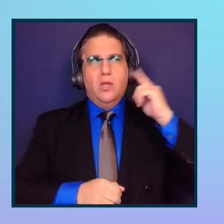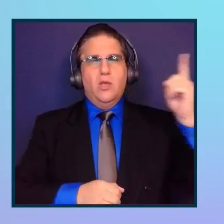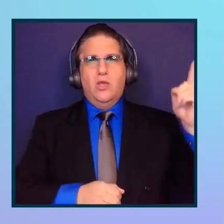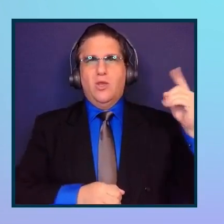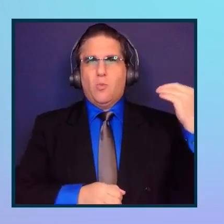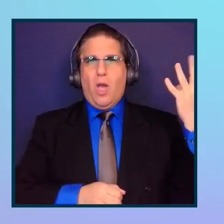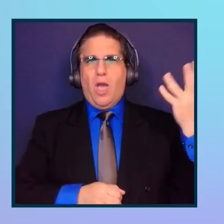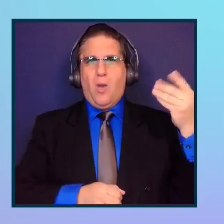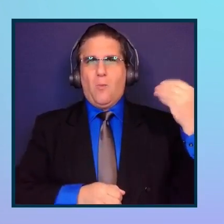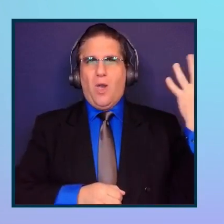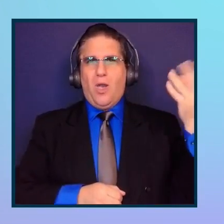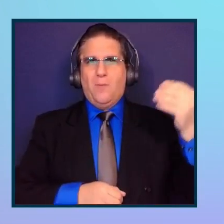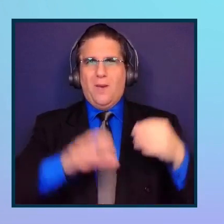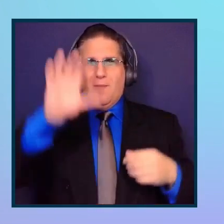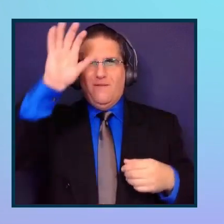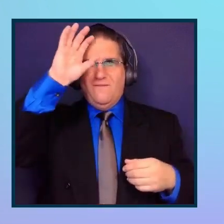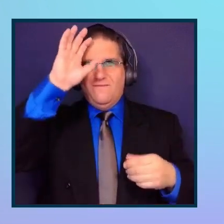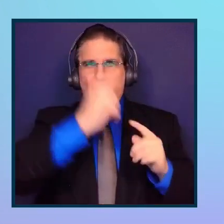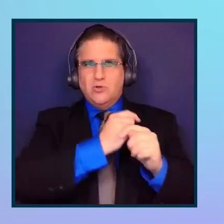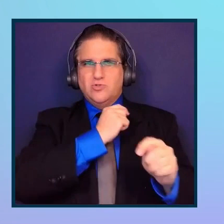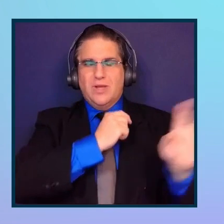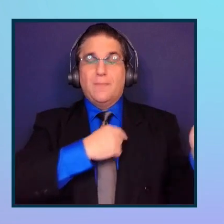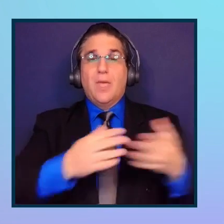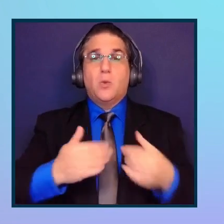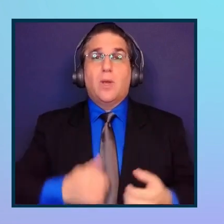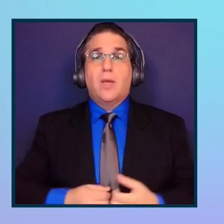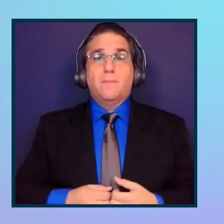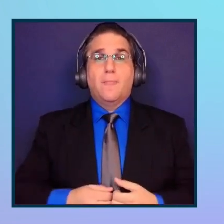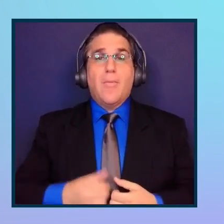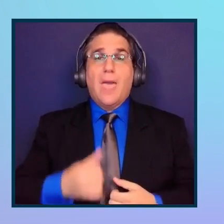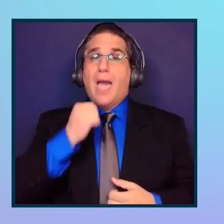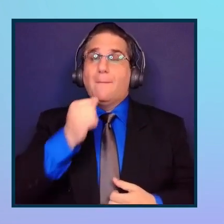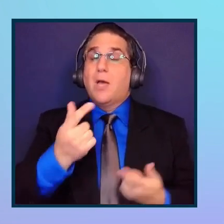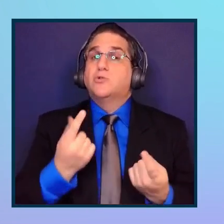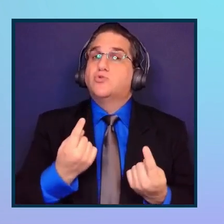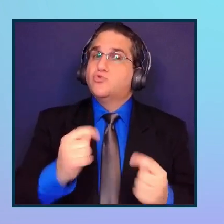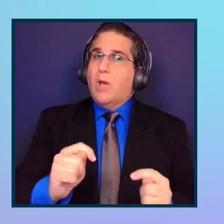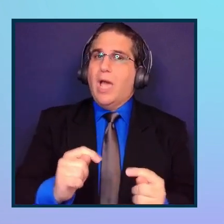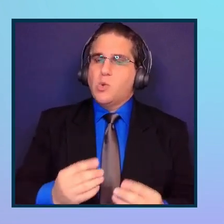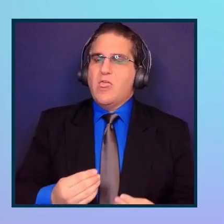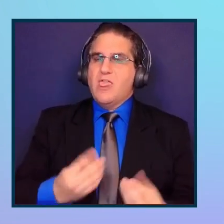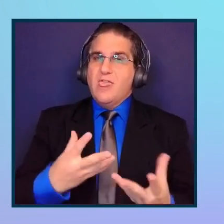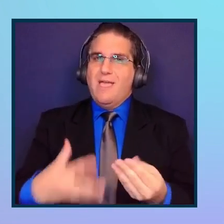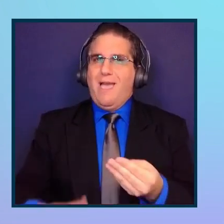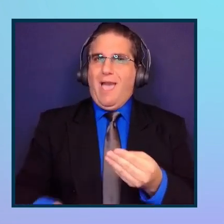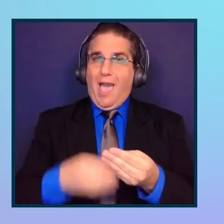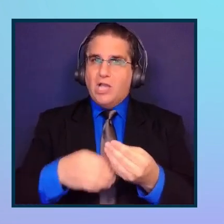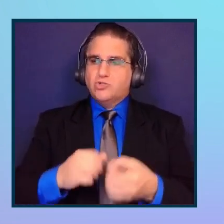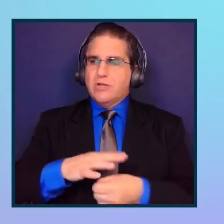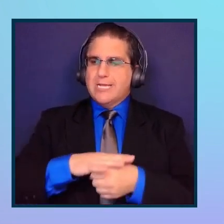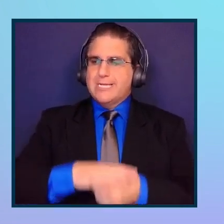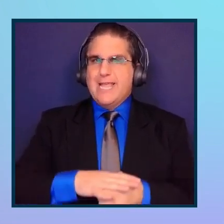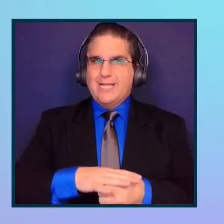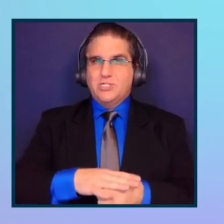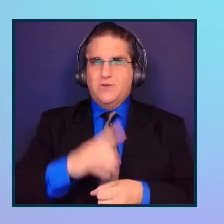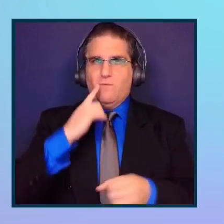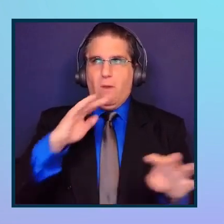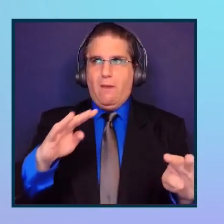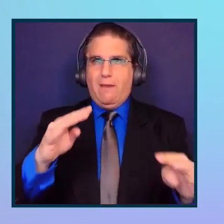that we can intentionally say, I'm gonna to build a little tension right here, so that I can get attention pun